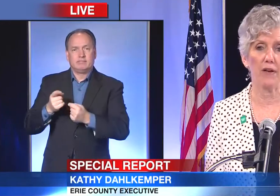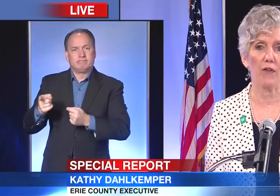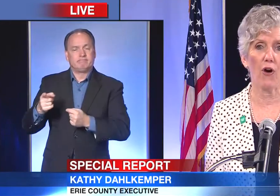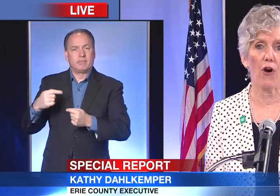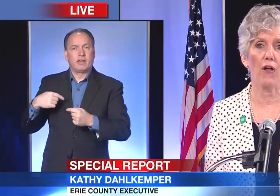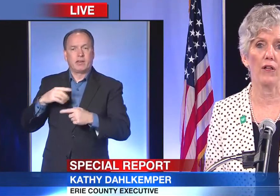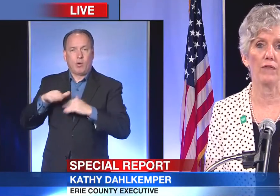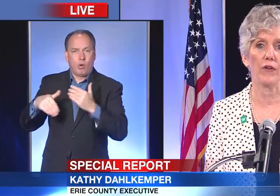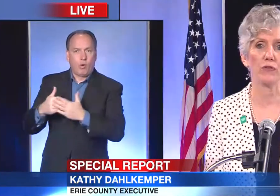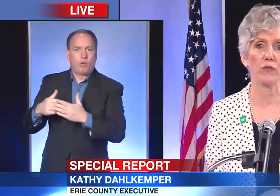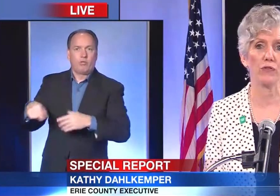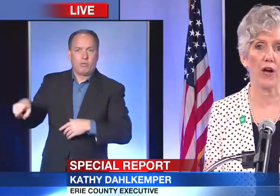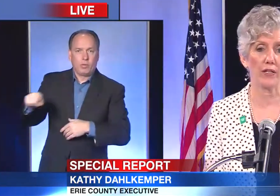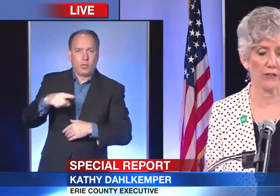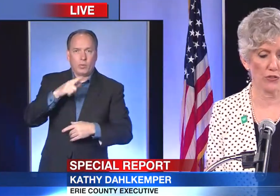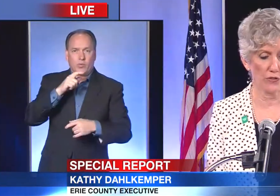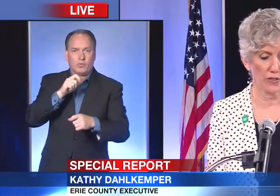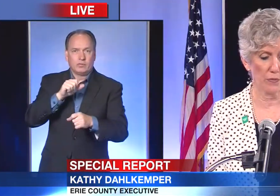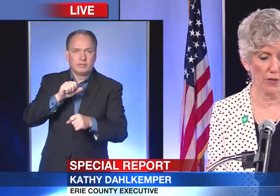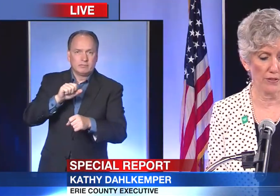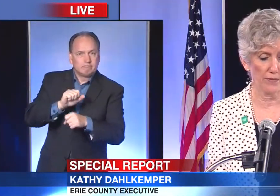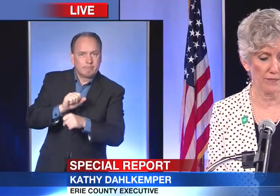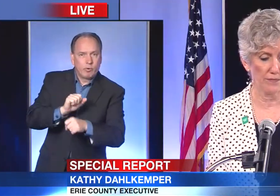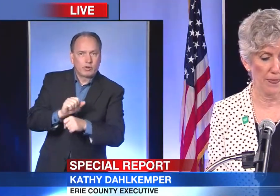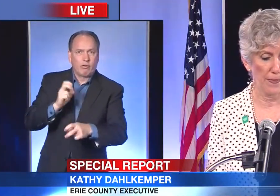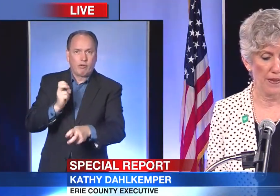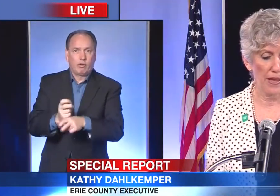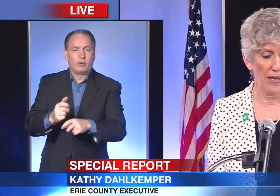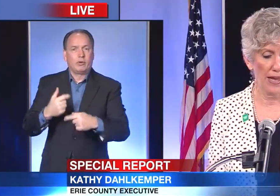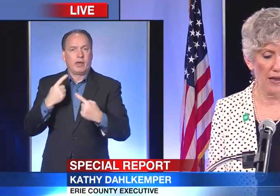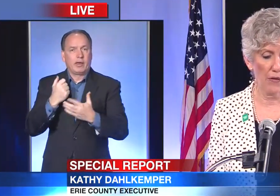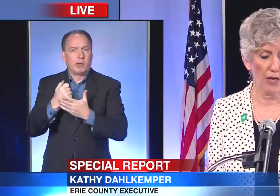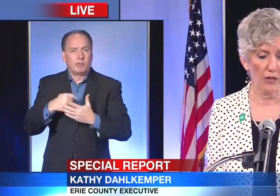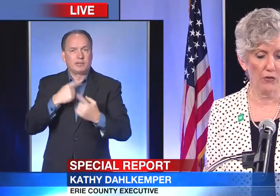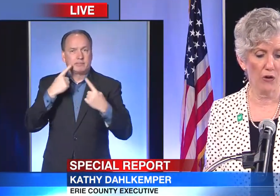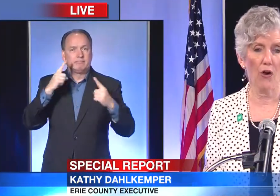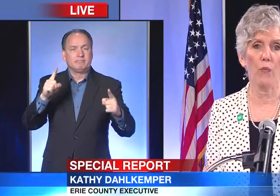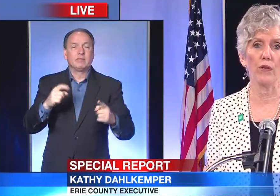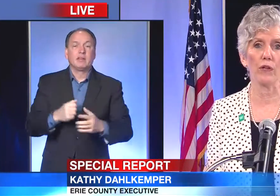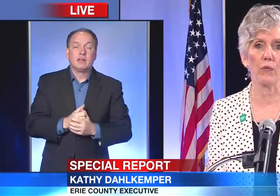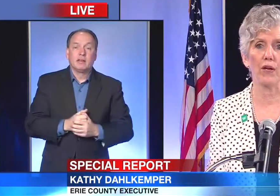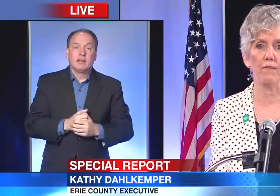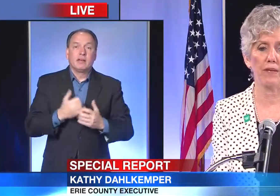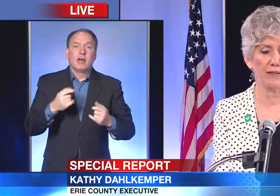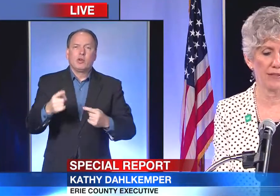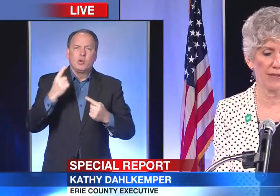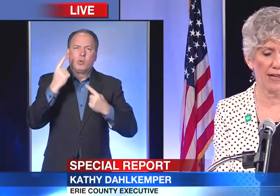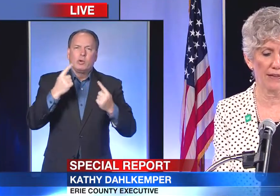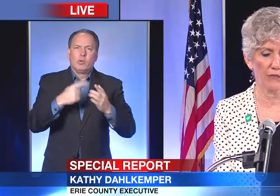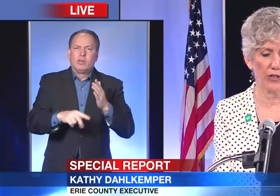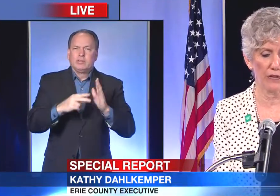THIS, AND I AM VERY, VERY PROUD OF THAT TEAM AS I AM OF ALL OF THOSE WHO HAVE GOTTEN US TO THIS POINT.